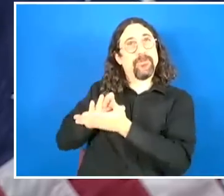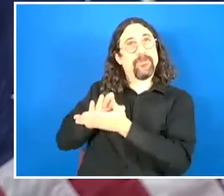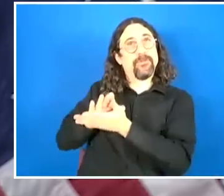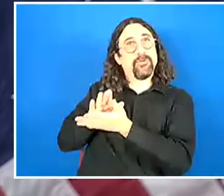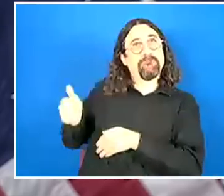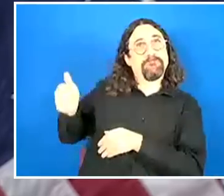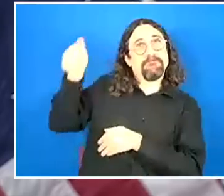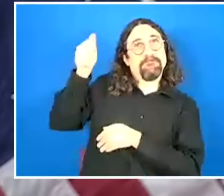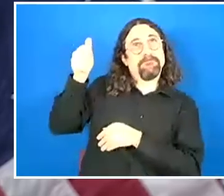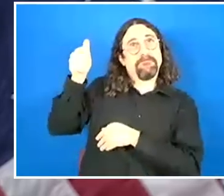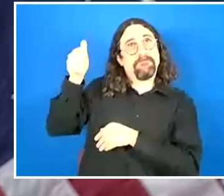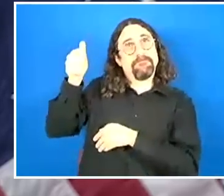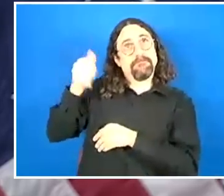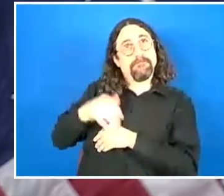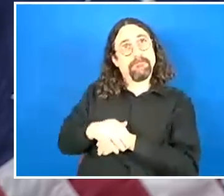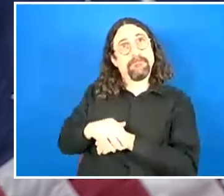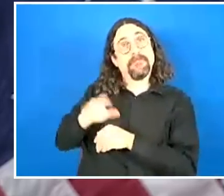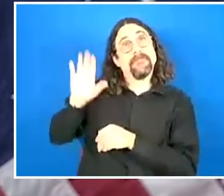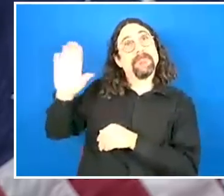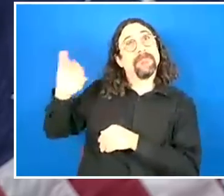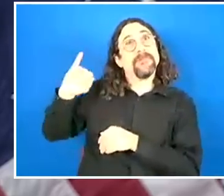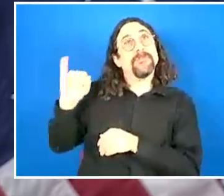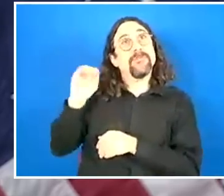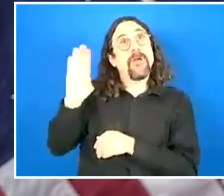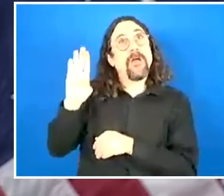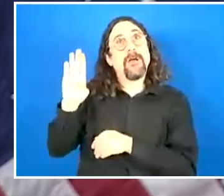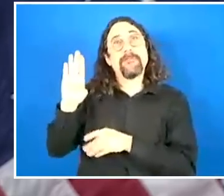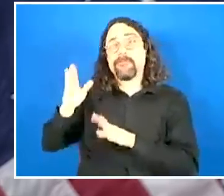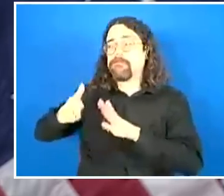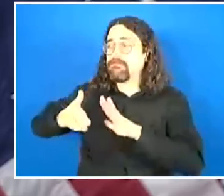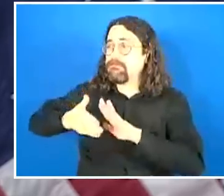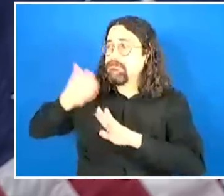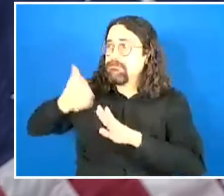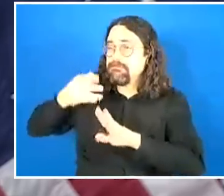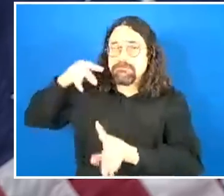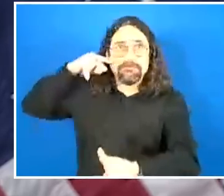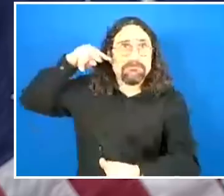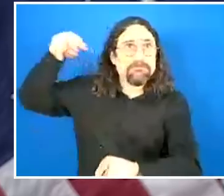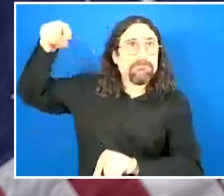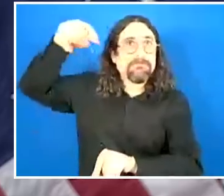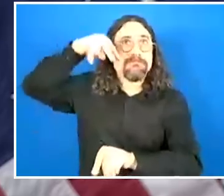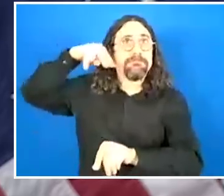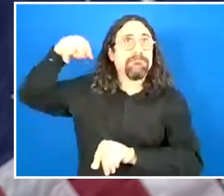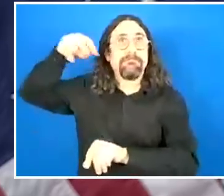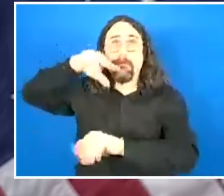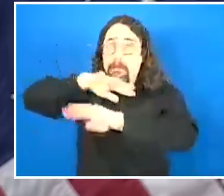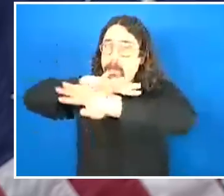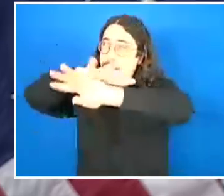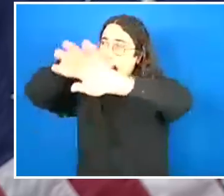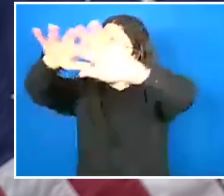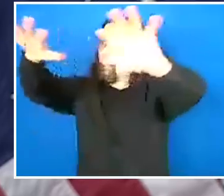SCHOOL SYSTEM IN THE COUNTR Y,HE HAS JUST BEEN A